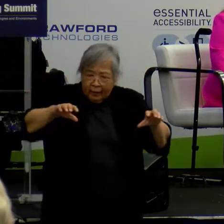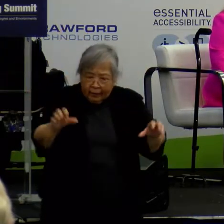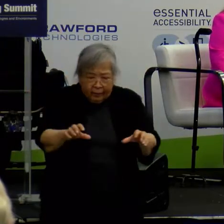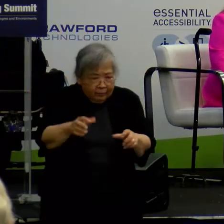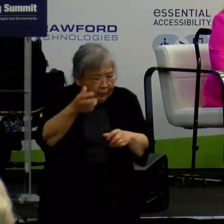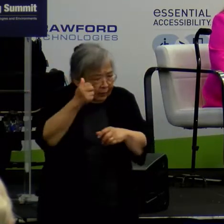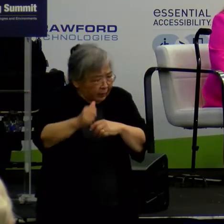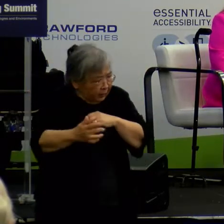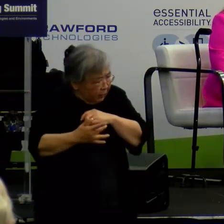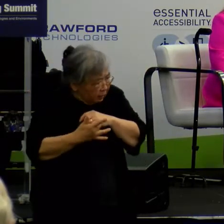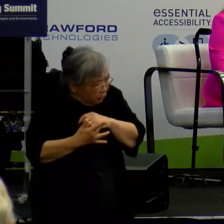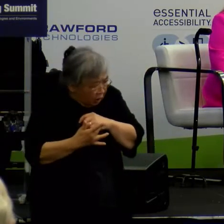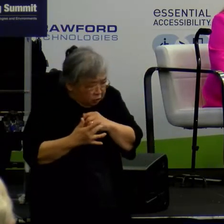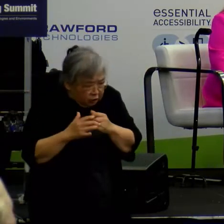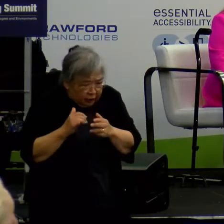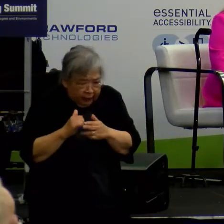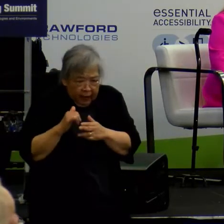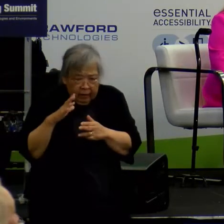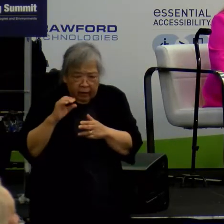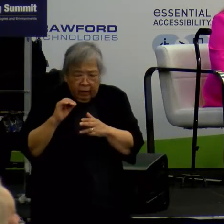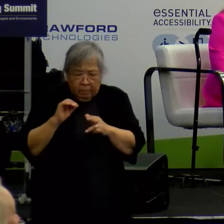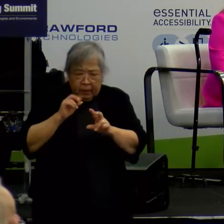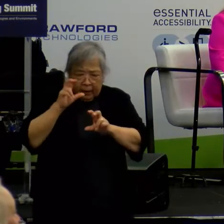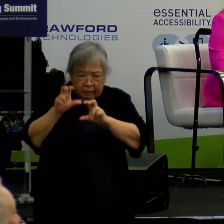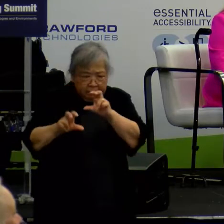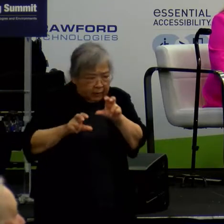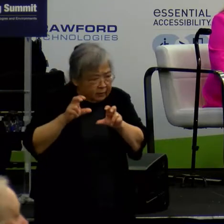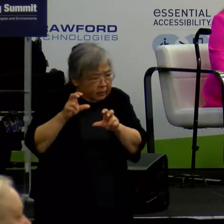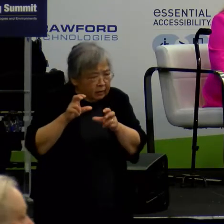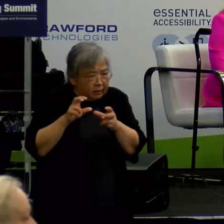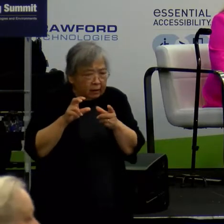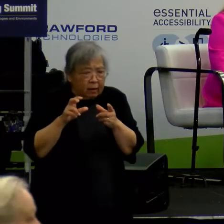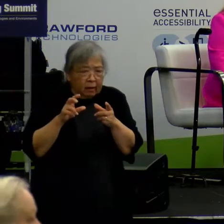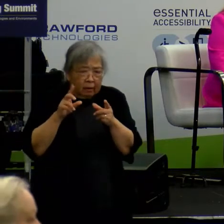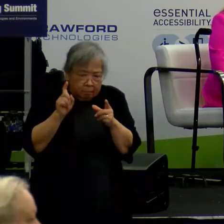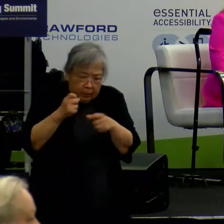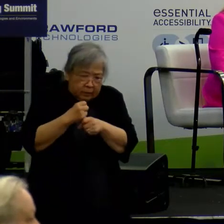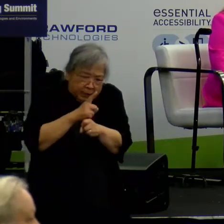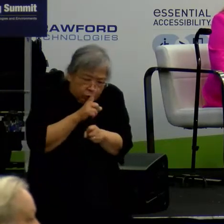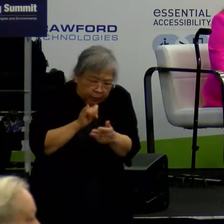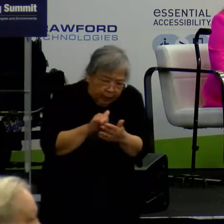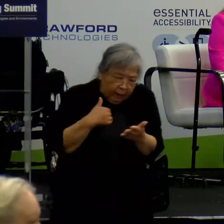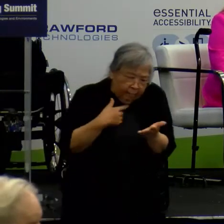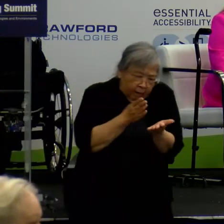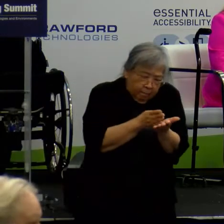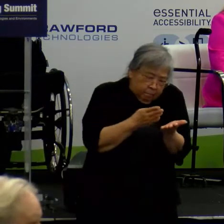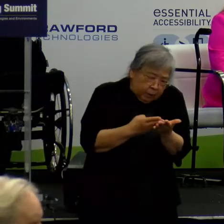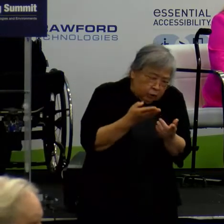you that the company needs to invest in, that the budgets there and the performance there.